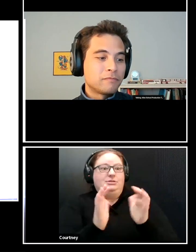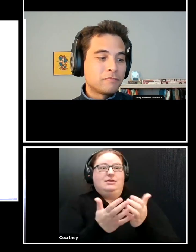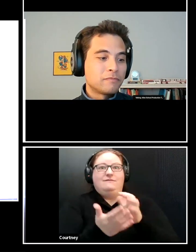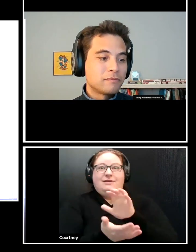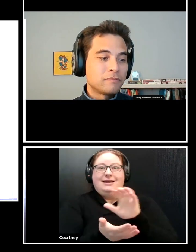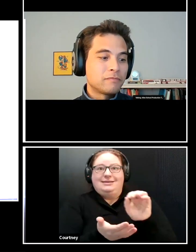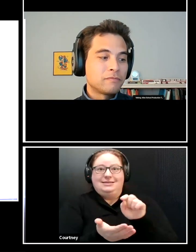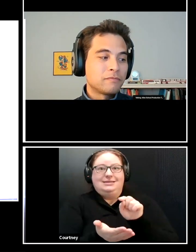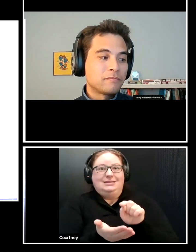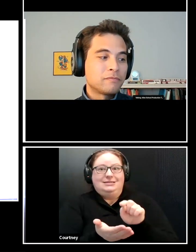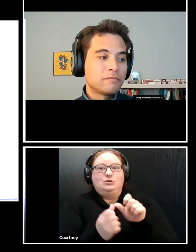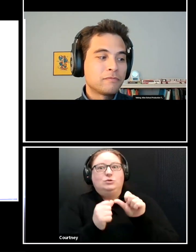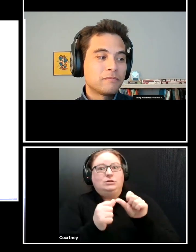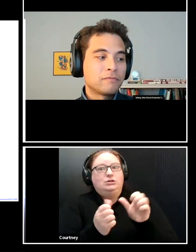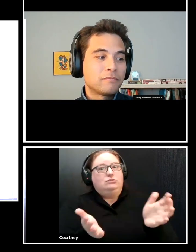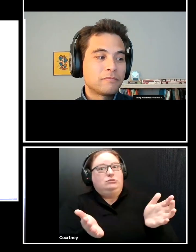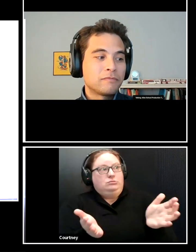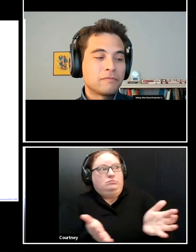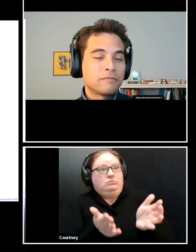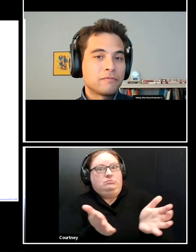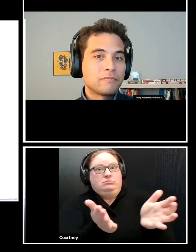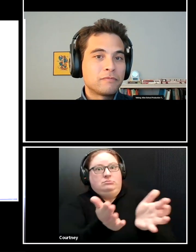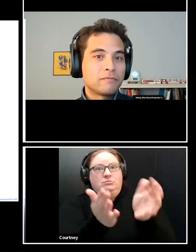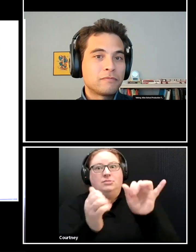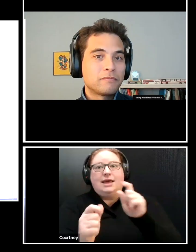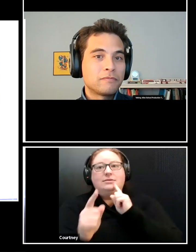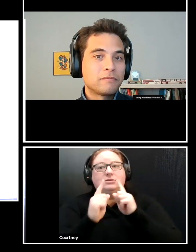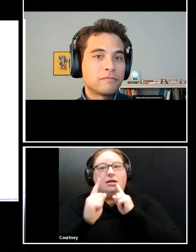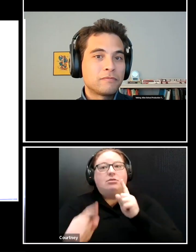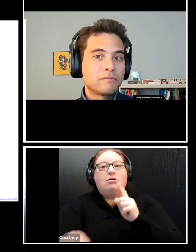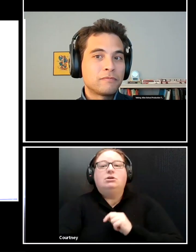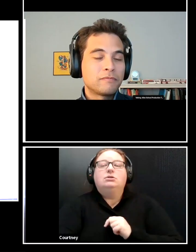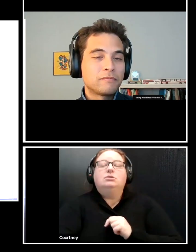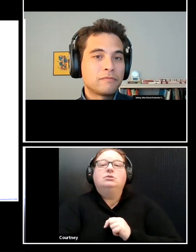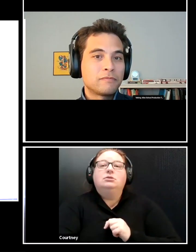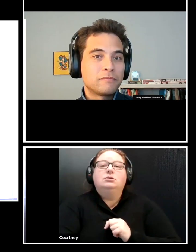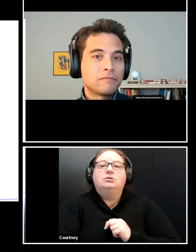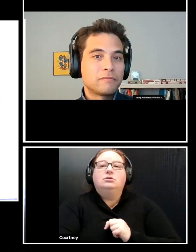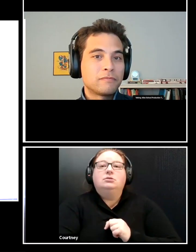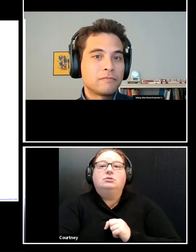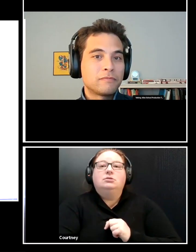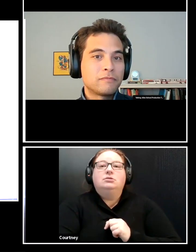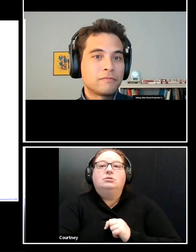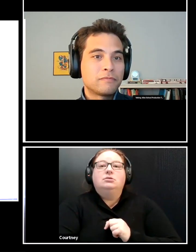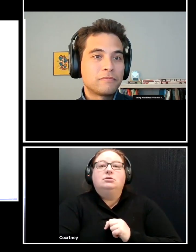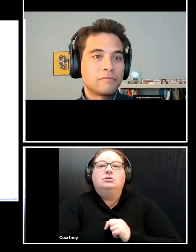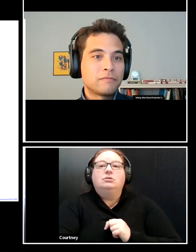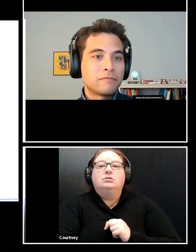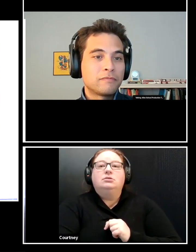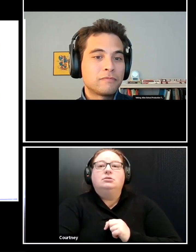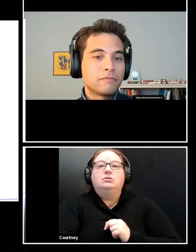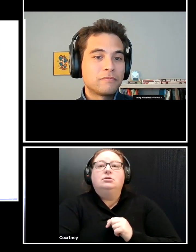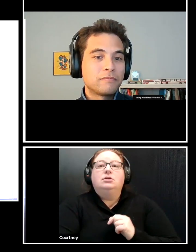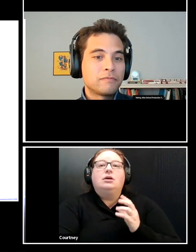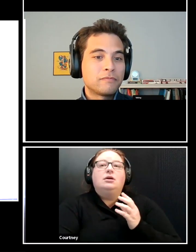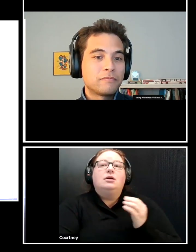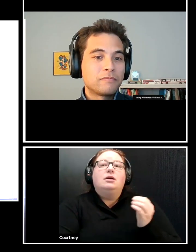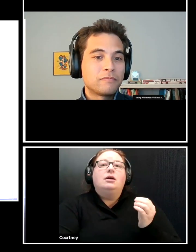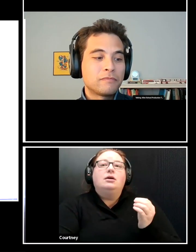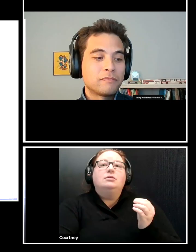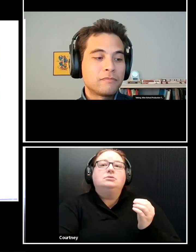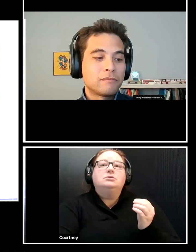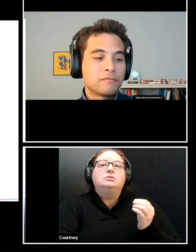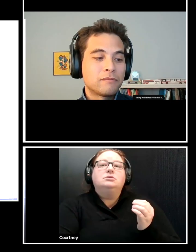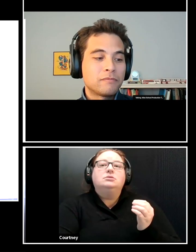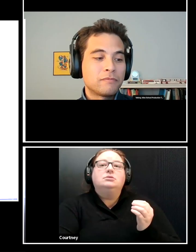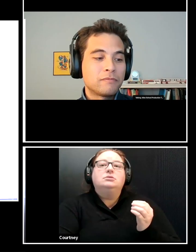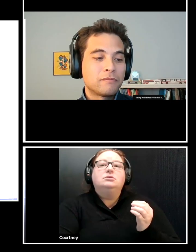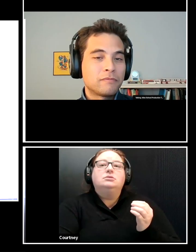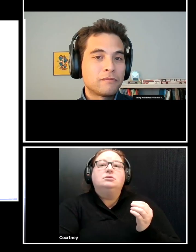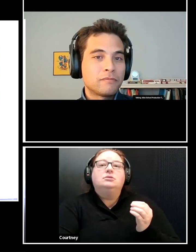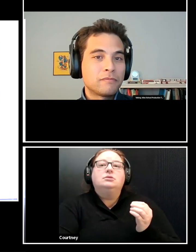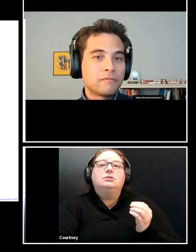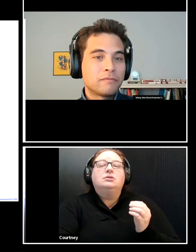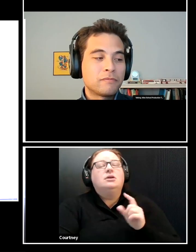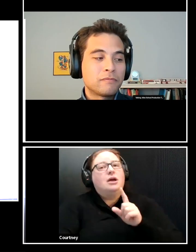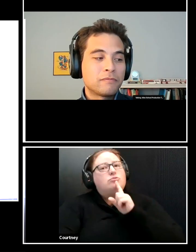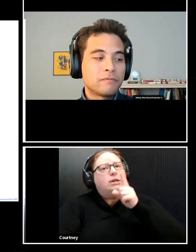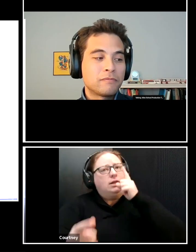dialogue. Um, and you know, there's we we need to I I I really agree with Amos and and and think,